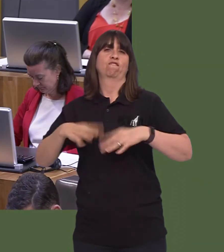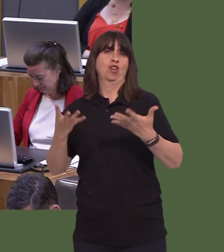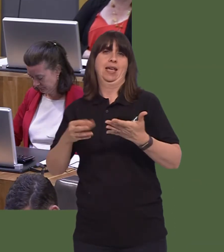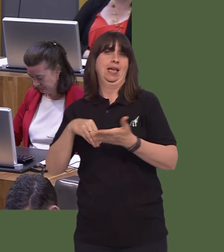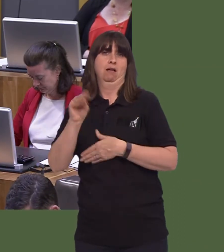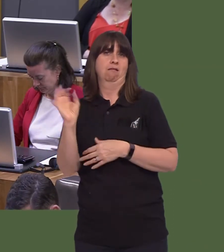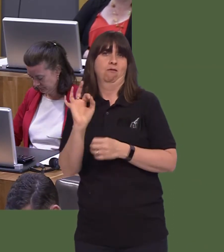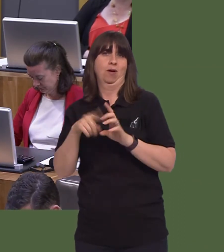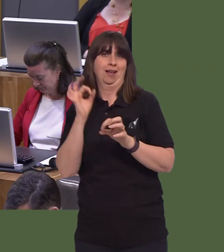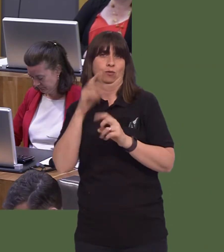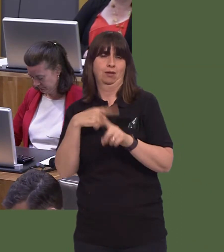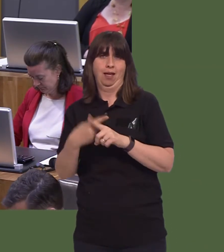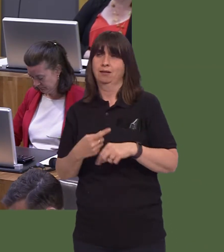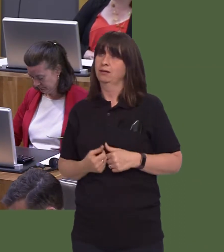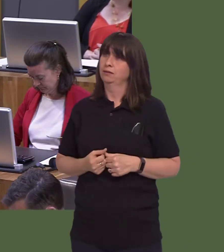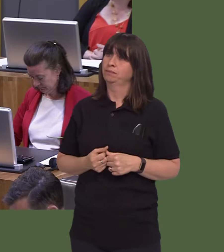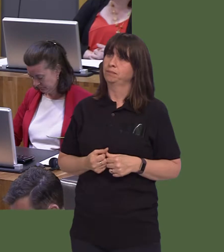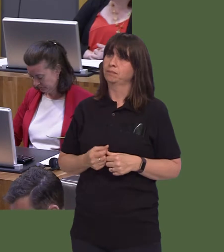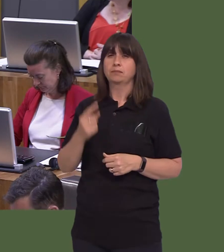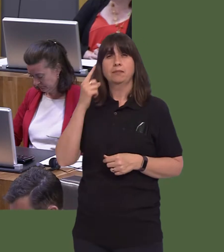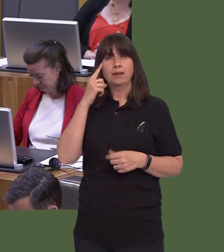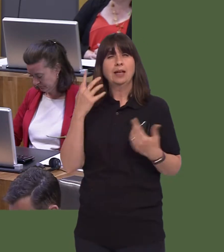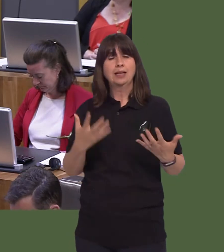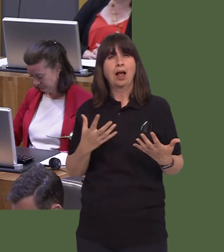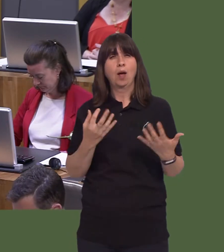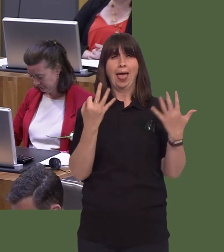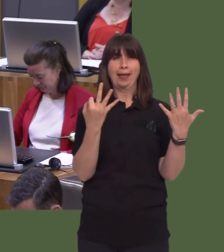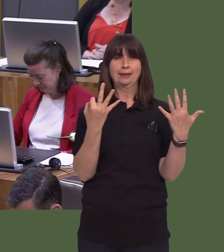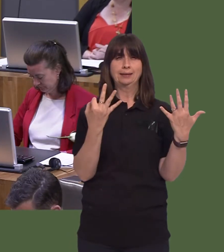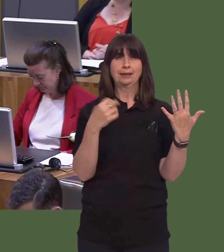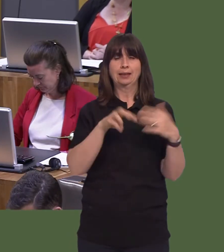I believe, actually, that it's now eight, rather than seven, across Wales that have